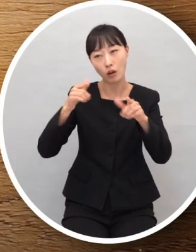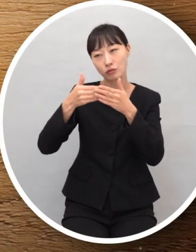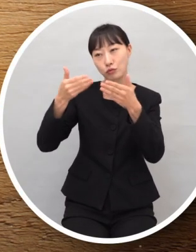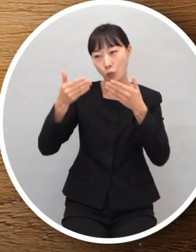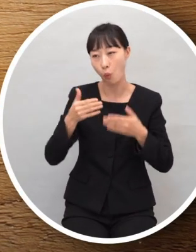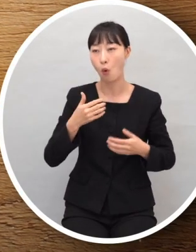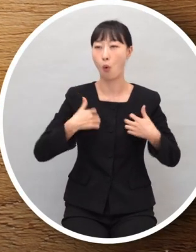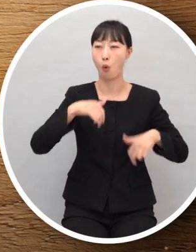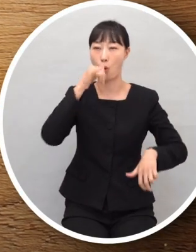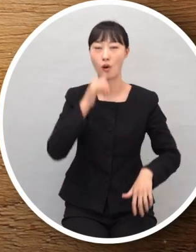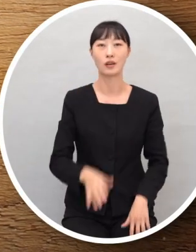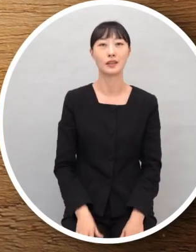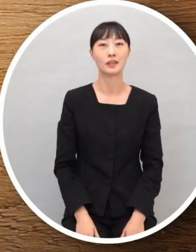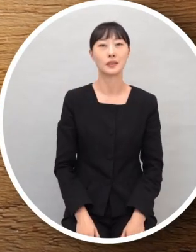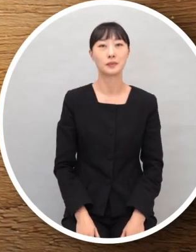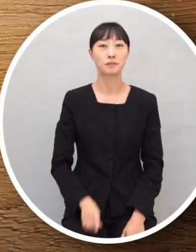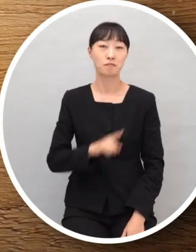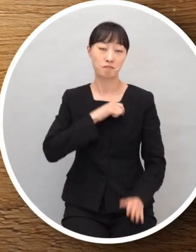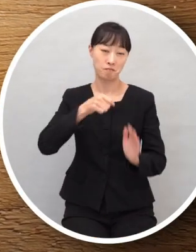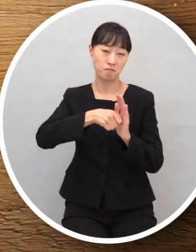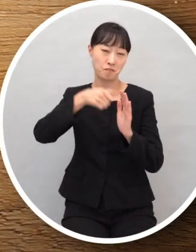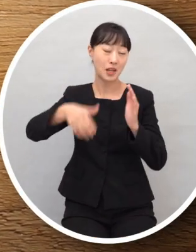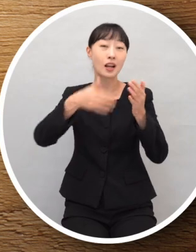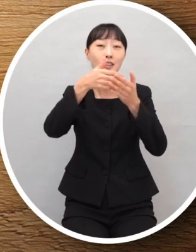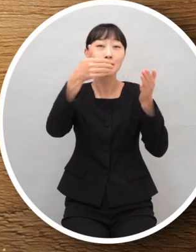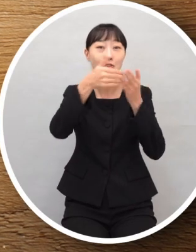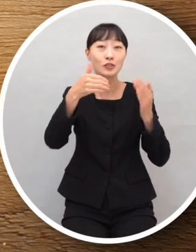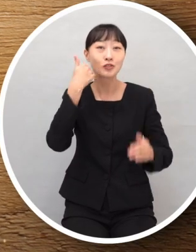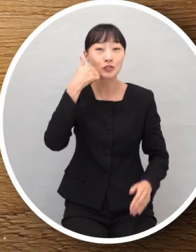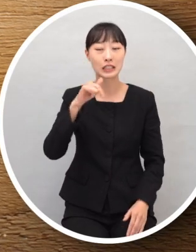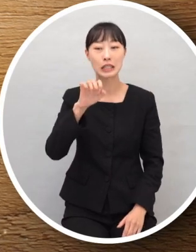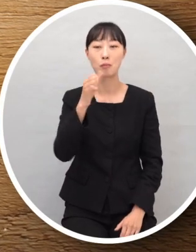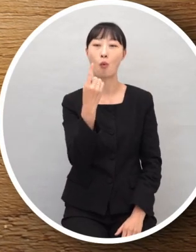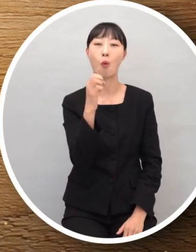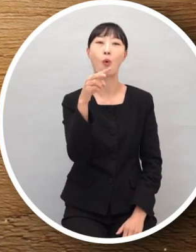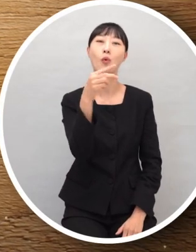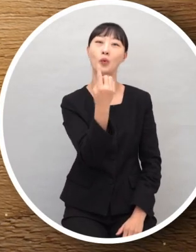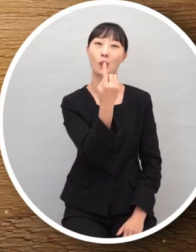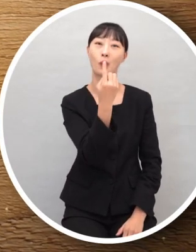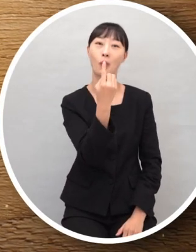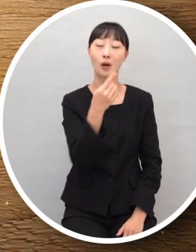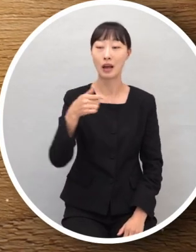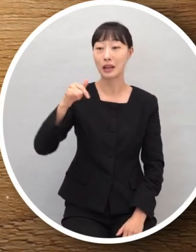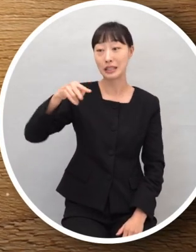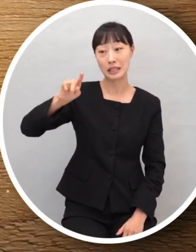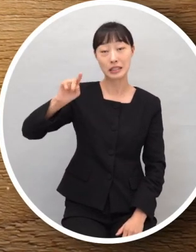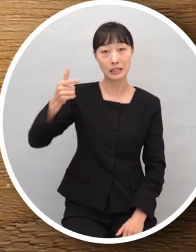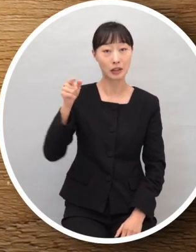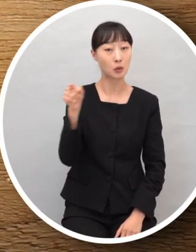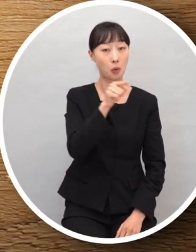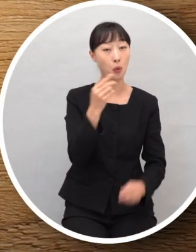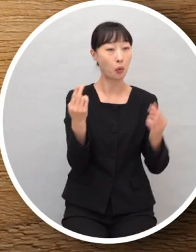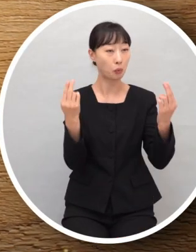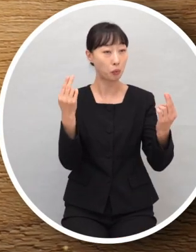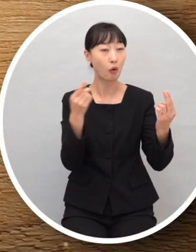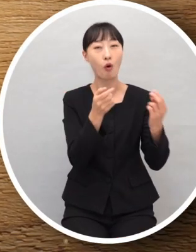Korea's leading genre painter of the late Joseon period was Kim Hongdo(김홍도), also known as Danwon(단원). Kim Jun-geun was heavily influenced by him.